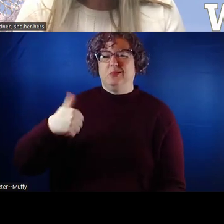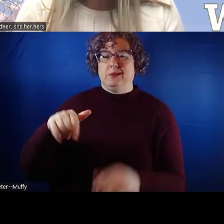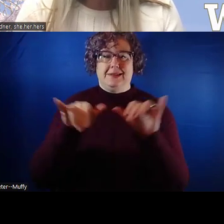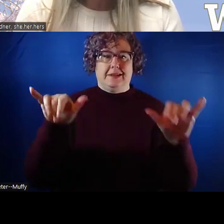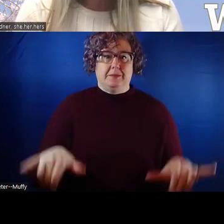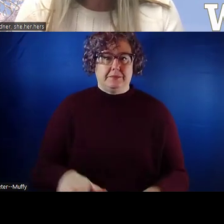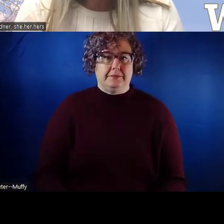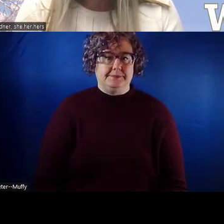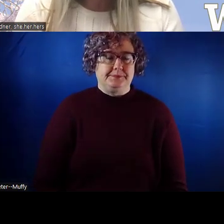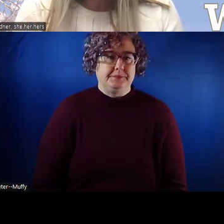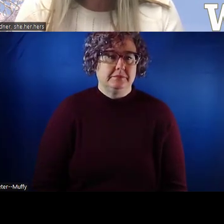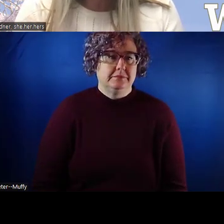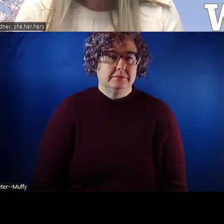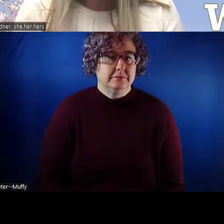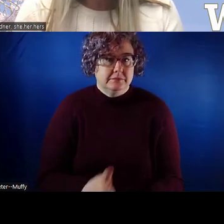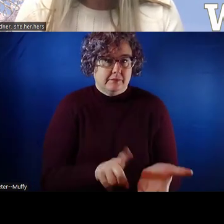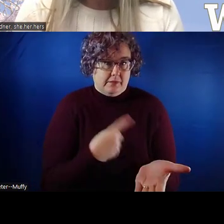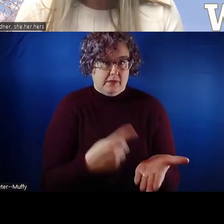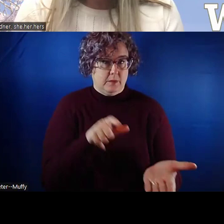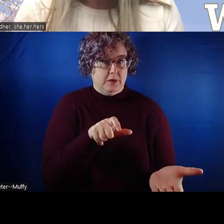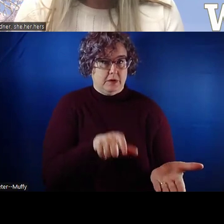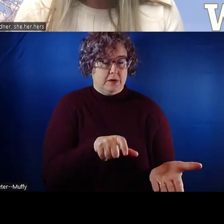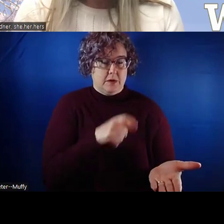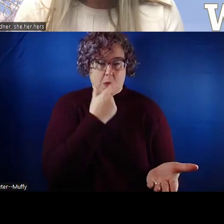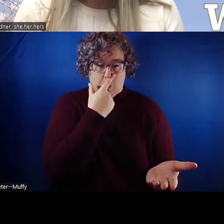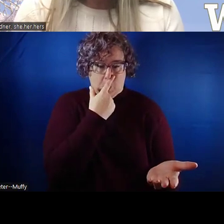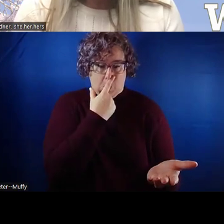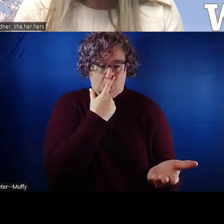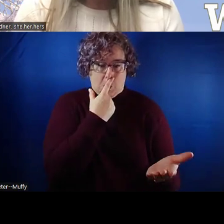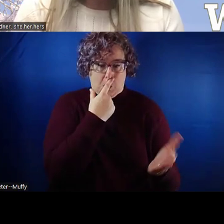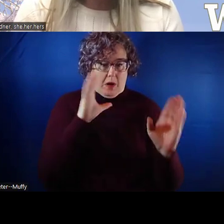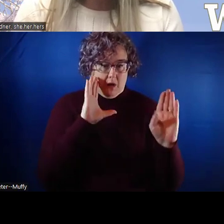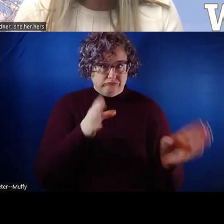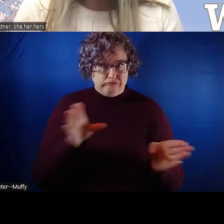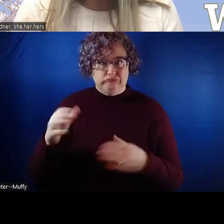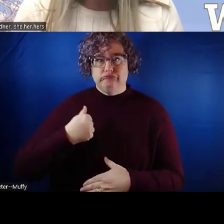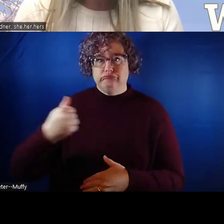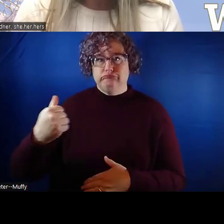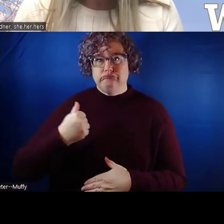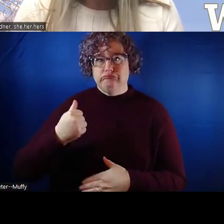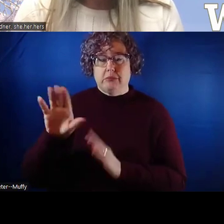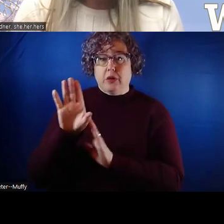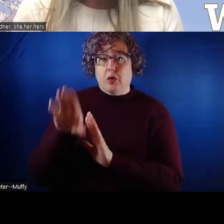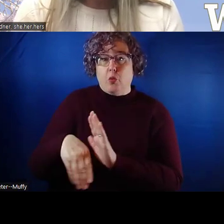which sometimes I needed to, you know, plan the transportation 30 minutes before